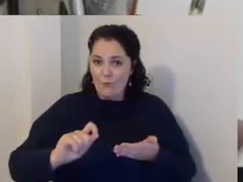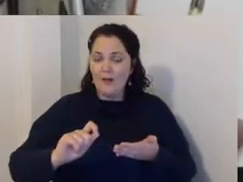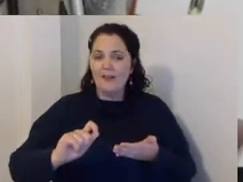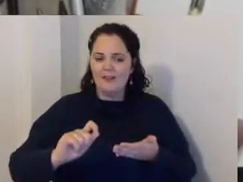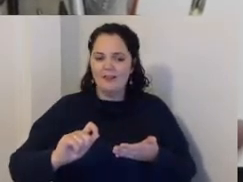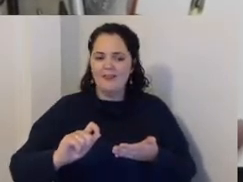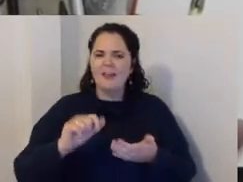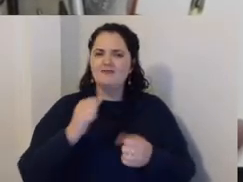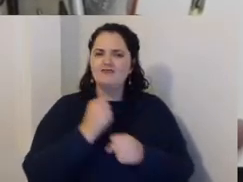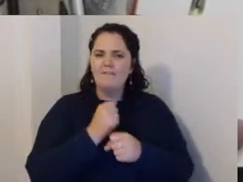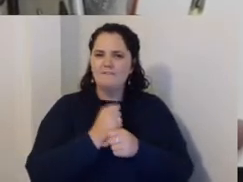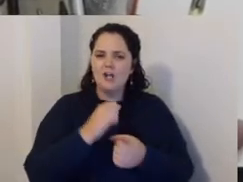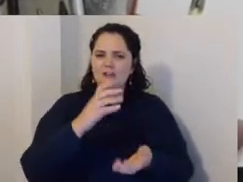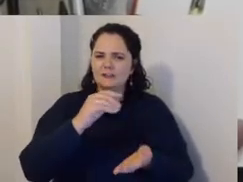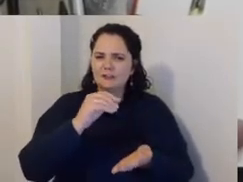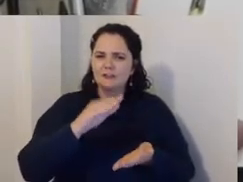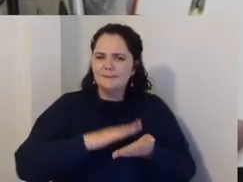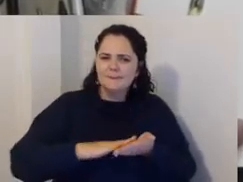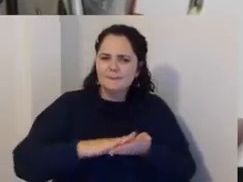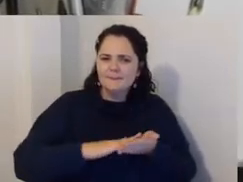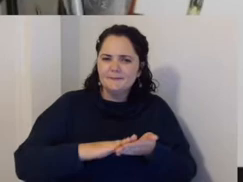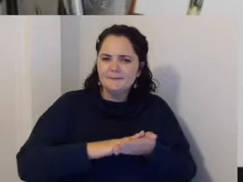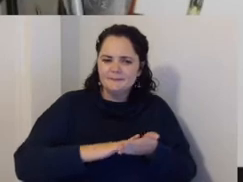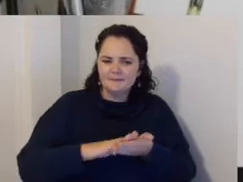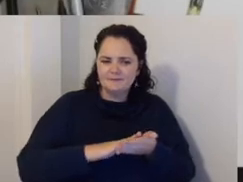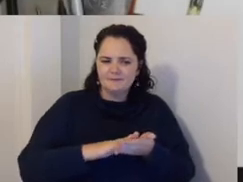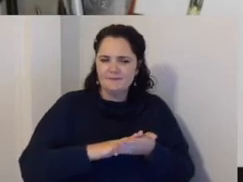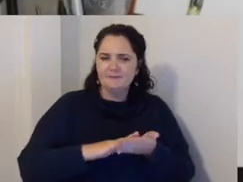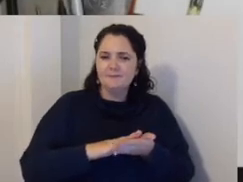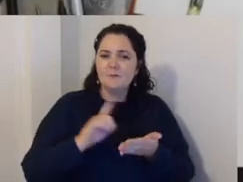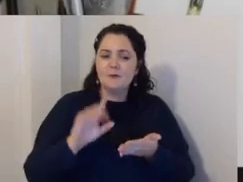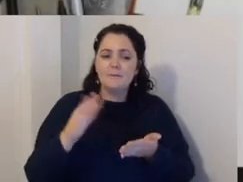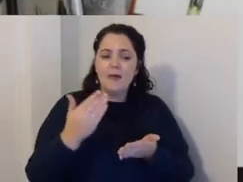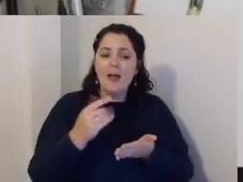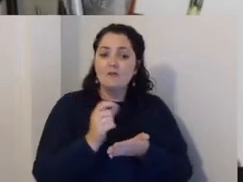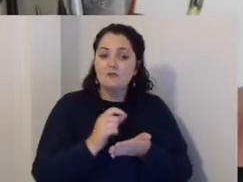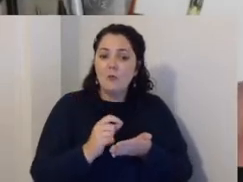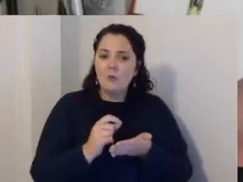incision in the paper, the way the graphite behaves in those incisions is completely different from